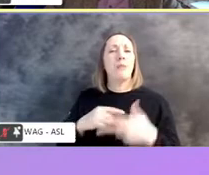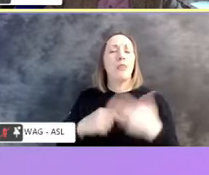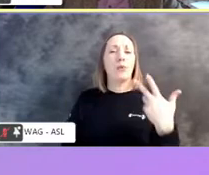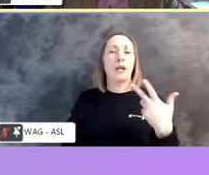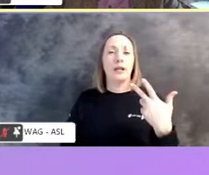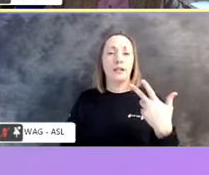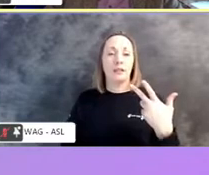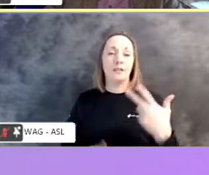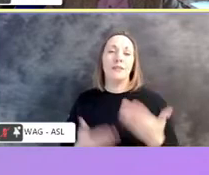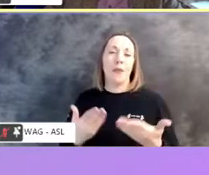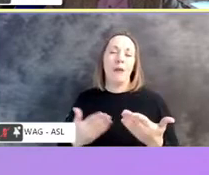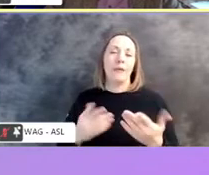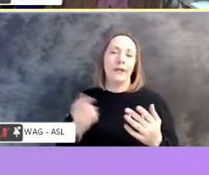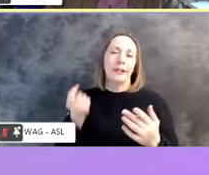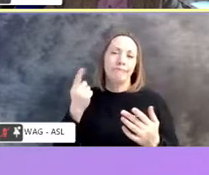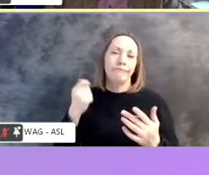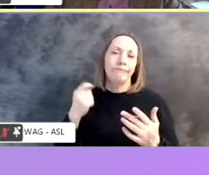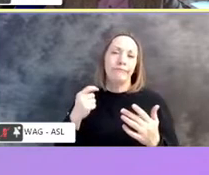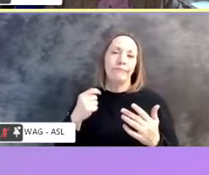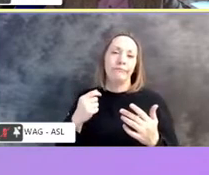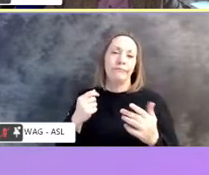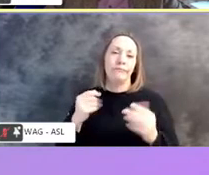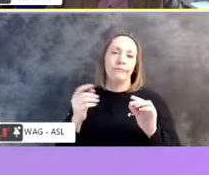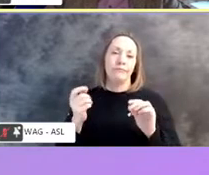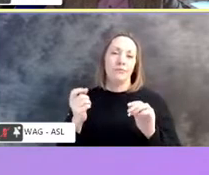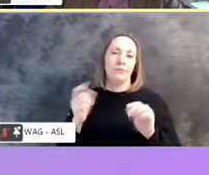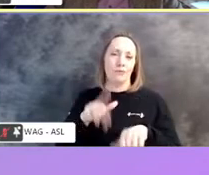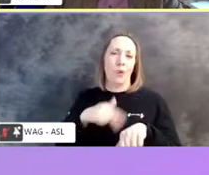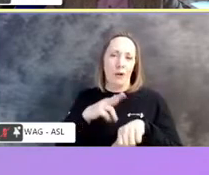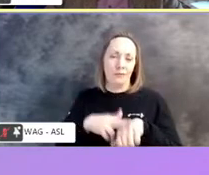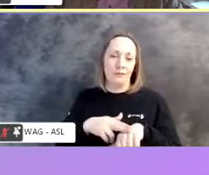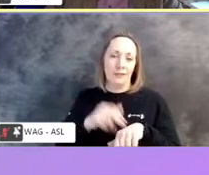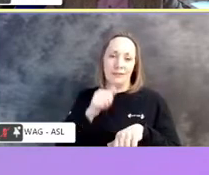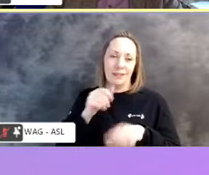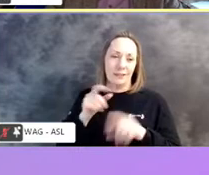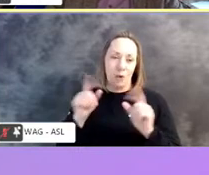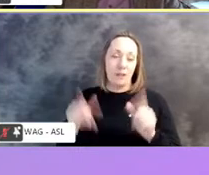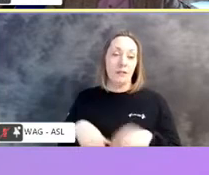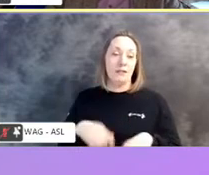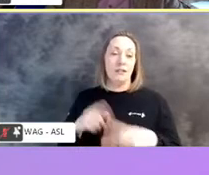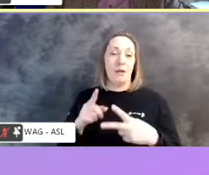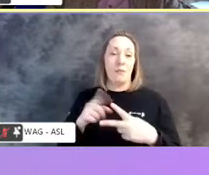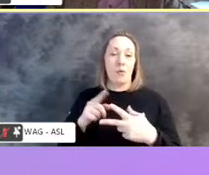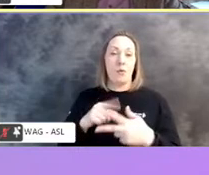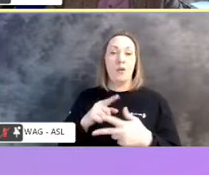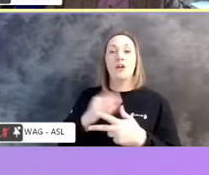that's effective in motivation and communication. So what were the issues that we found, the